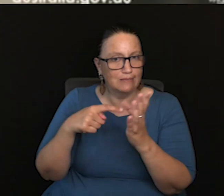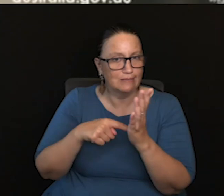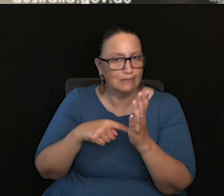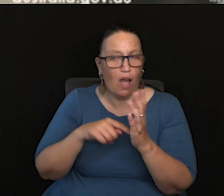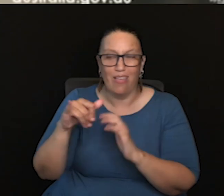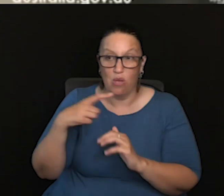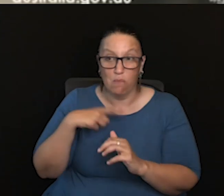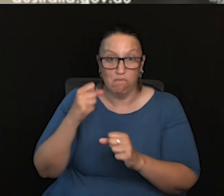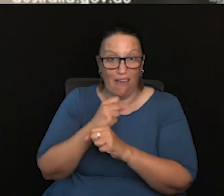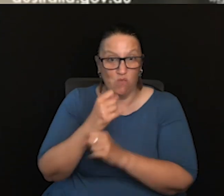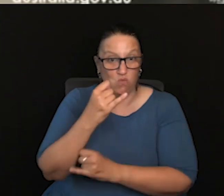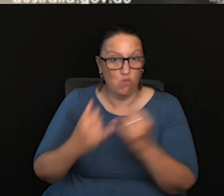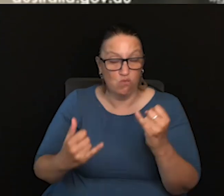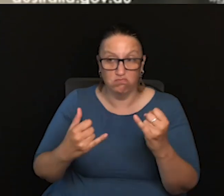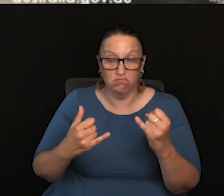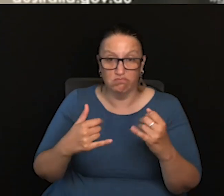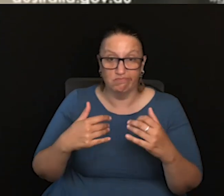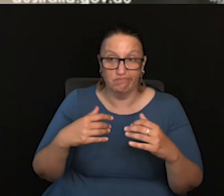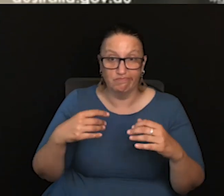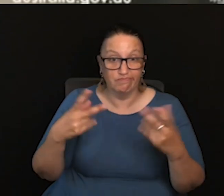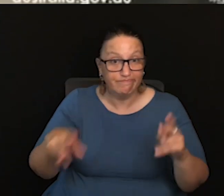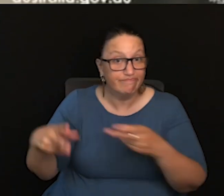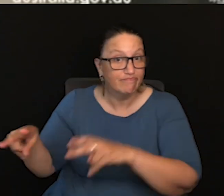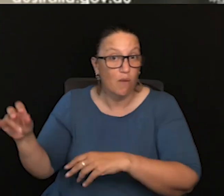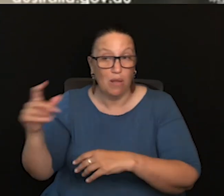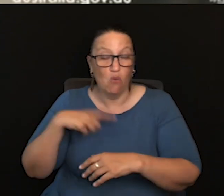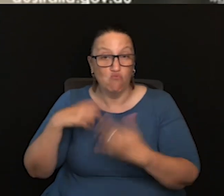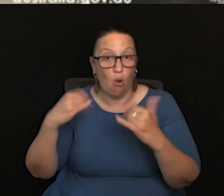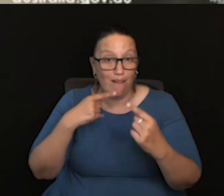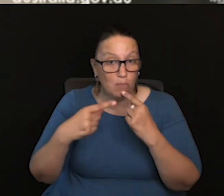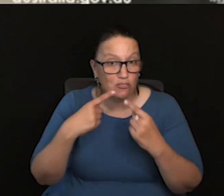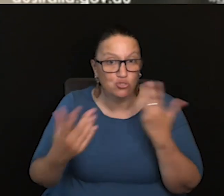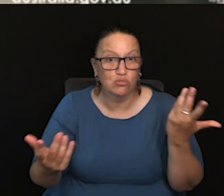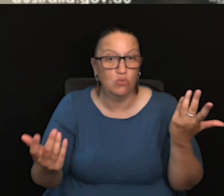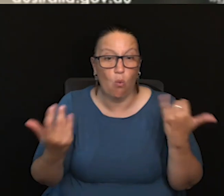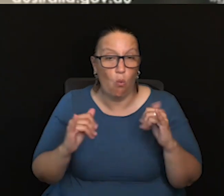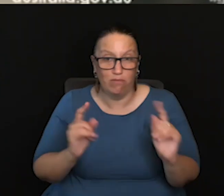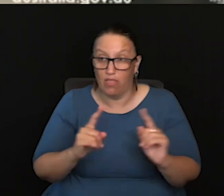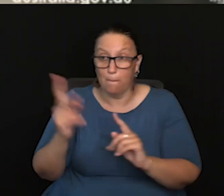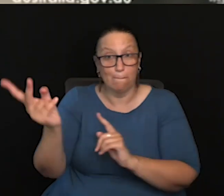At this stage, the TGA does not have a completed application from either. So, I have seen a lot of media discussion